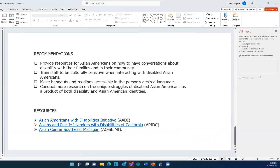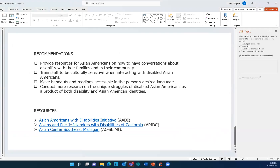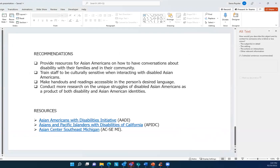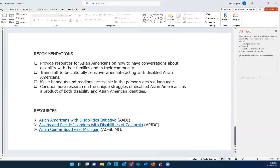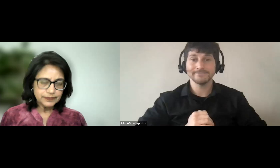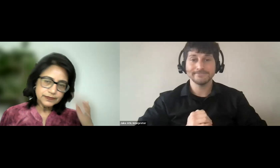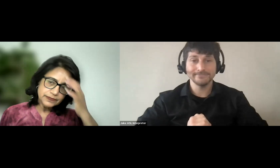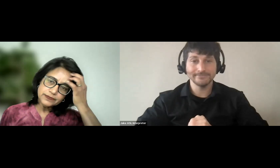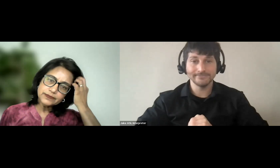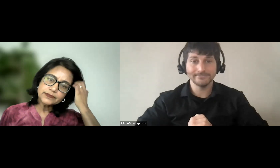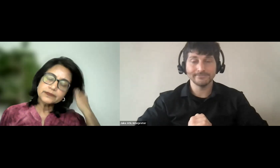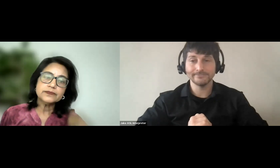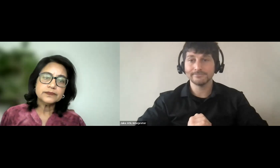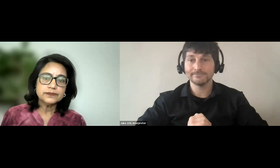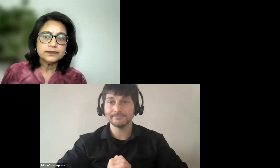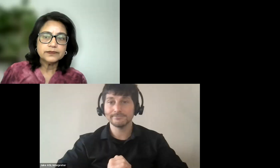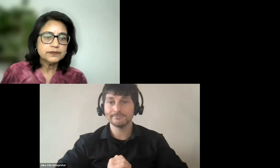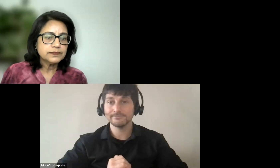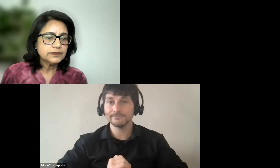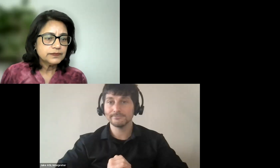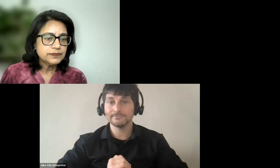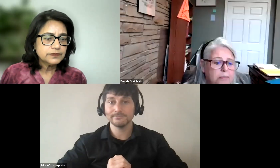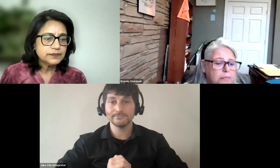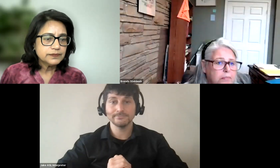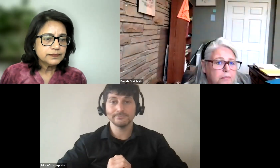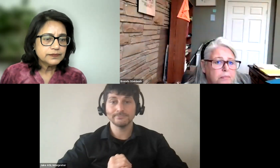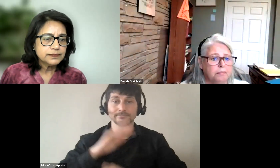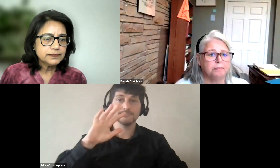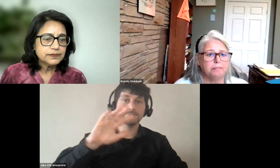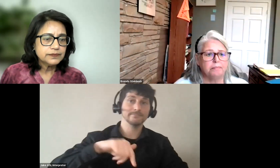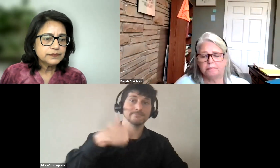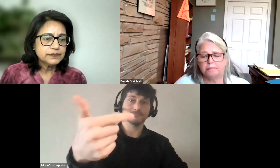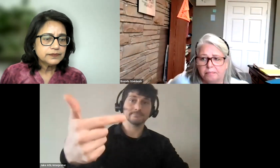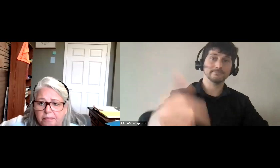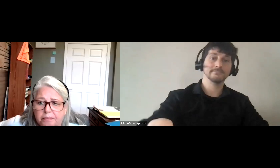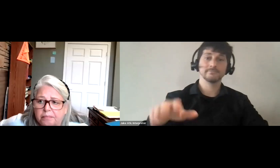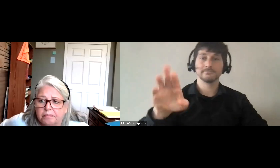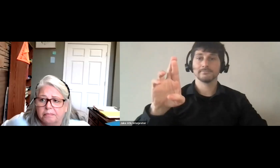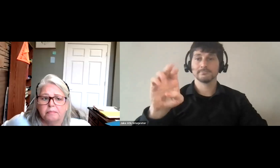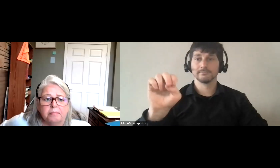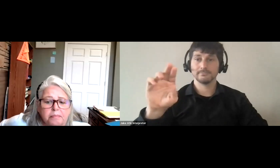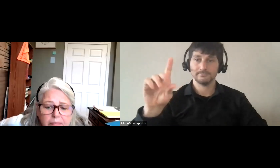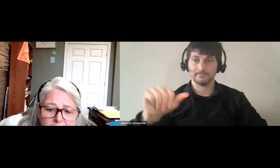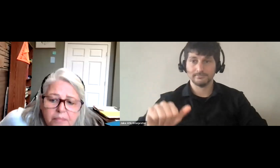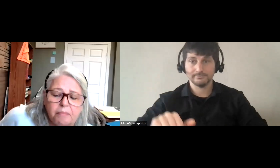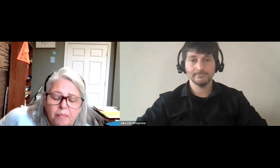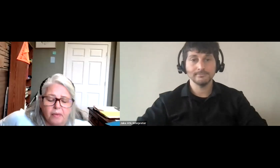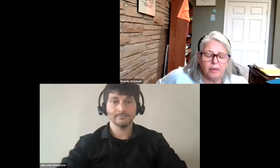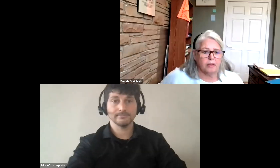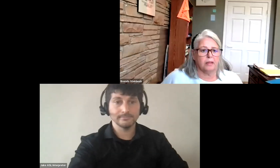Thank you for that.